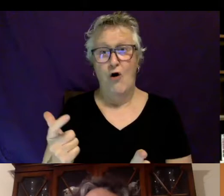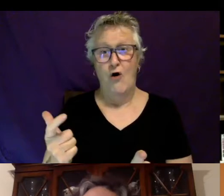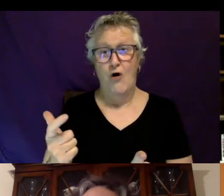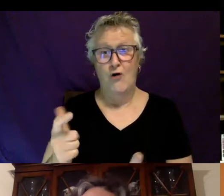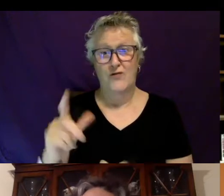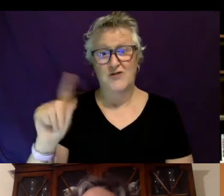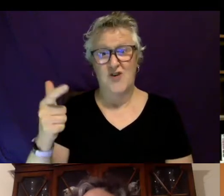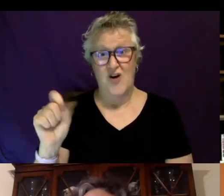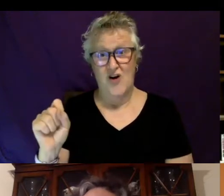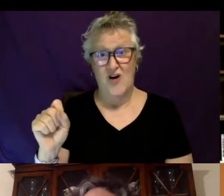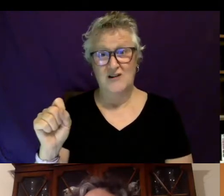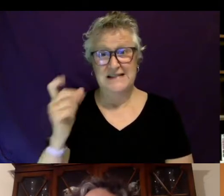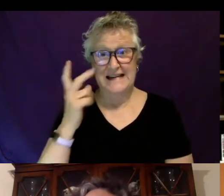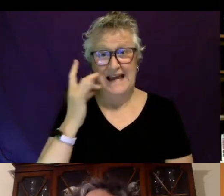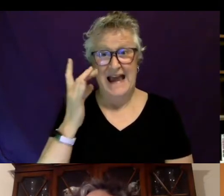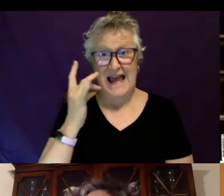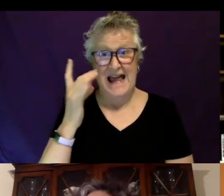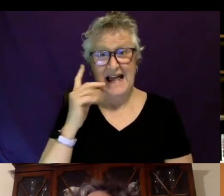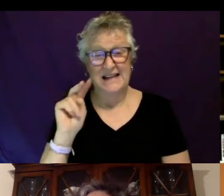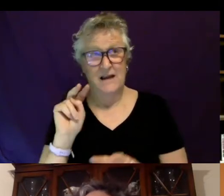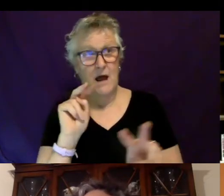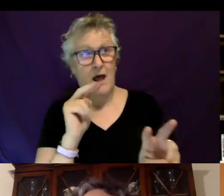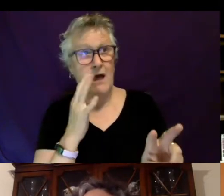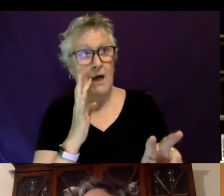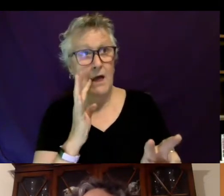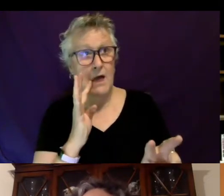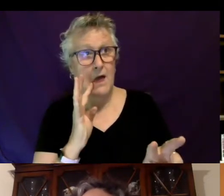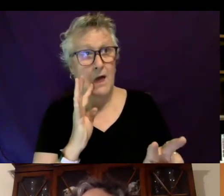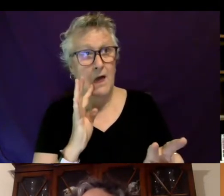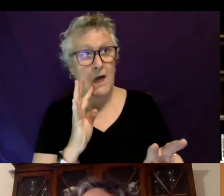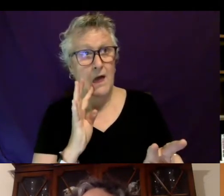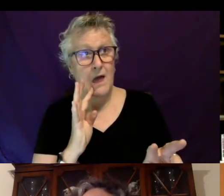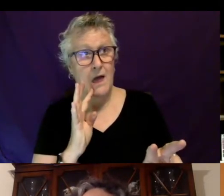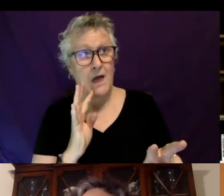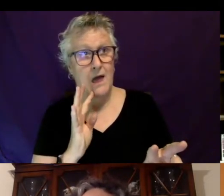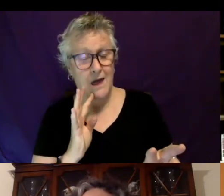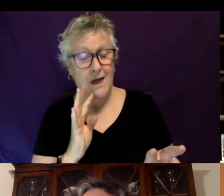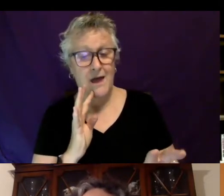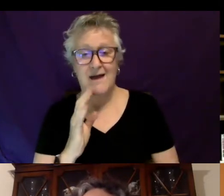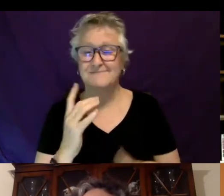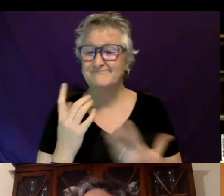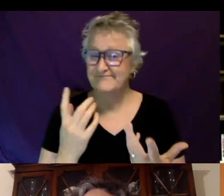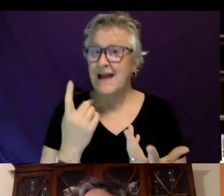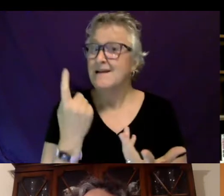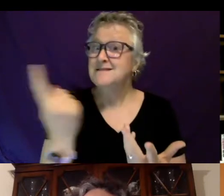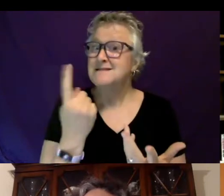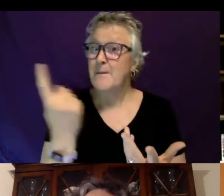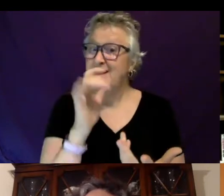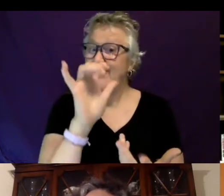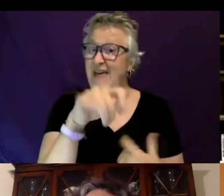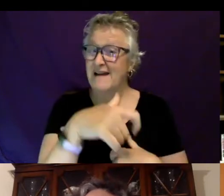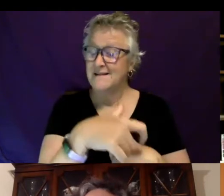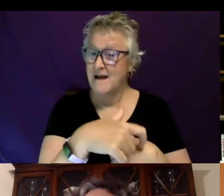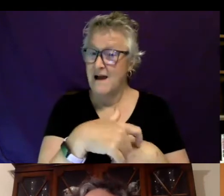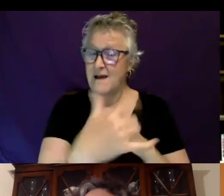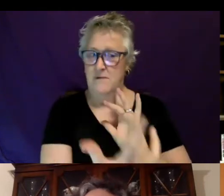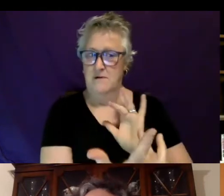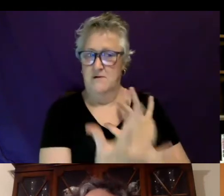So we were, we-- someone got in contact with us, and said "Hey, there's a bird that might need some rescuing!" And, and uh, and she did!